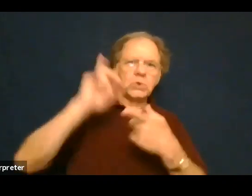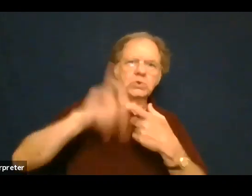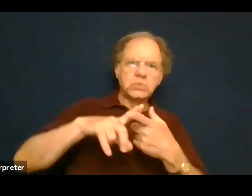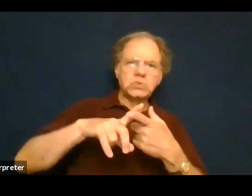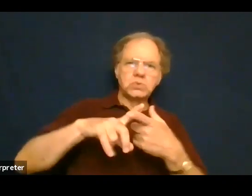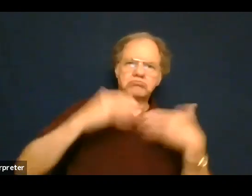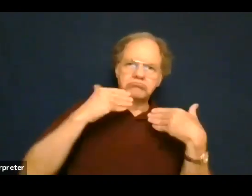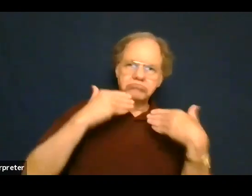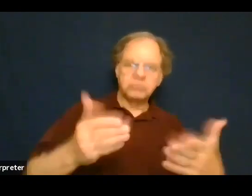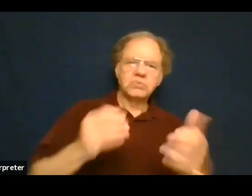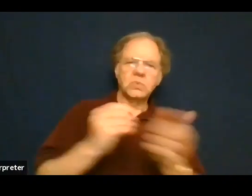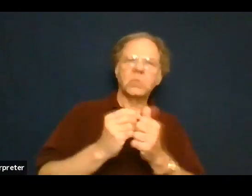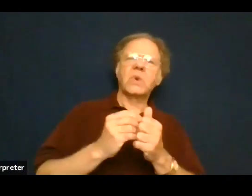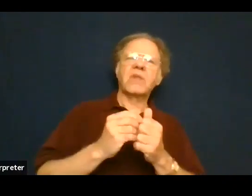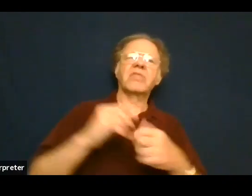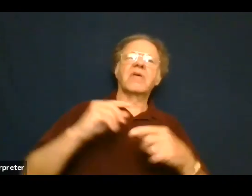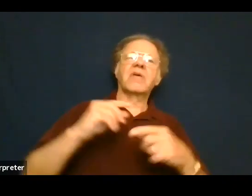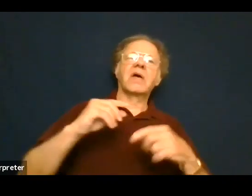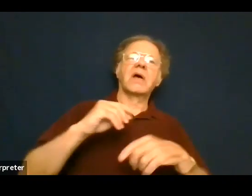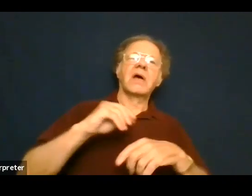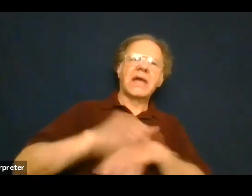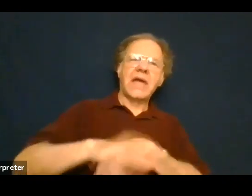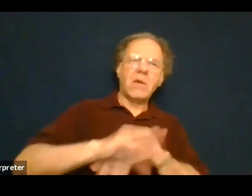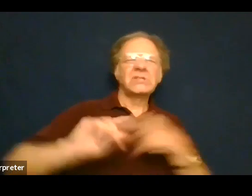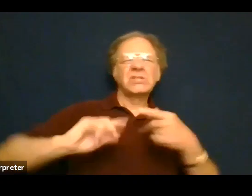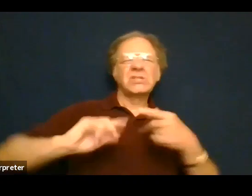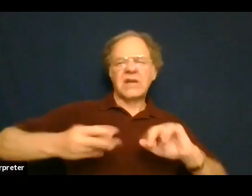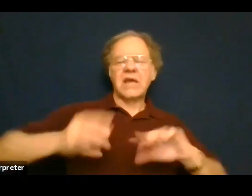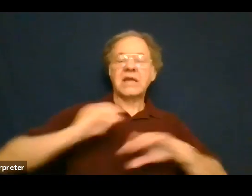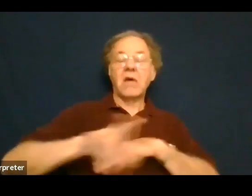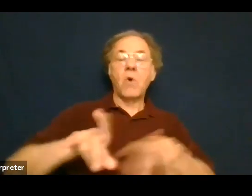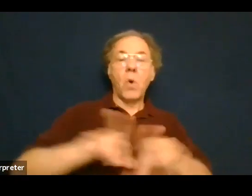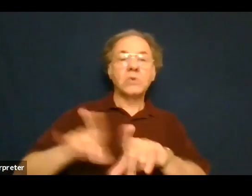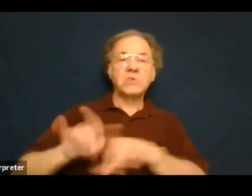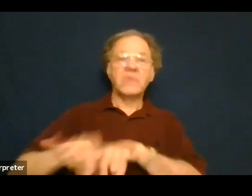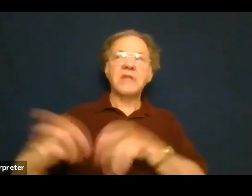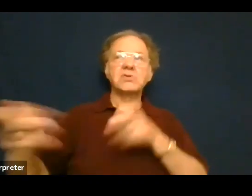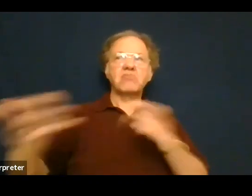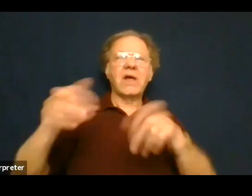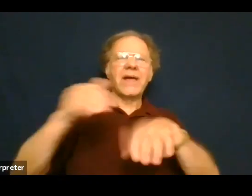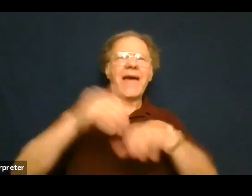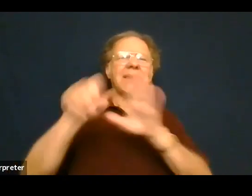And genetic counseling is also regulated at the state level. So different states have different requirements